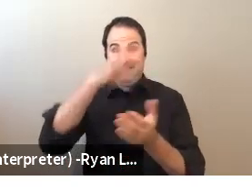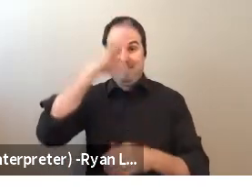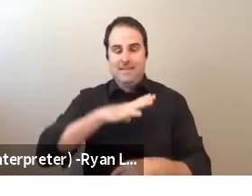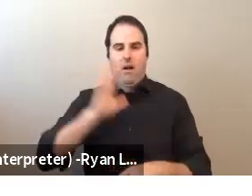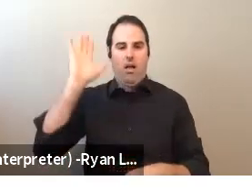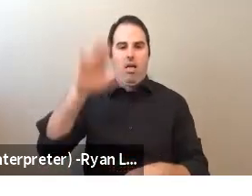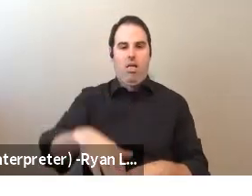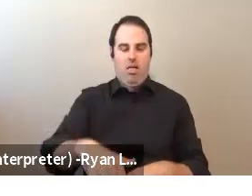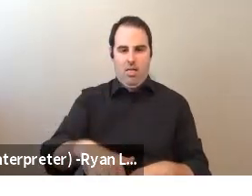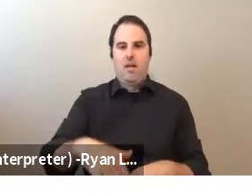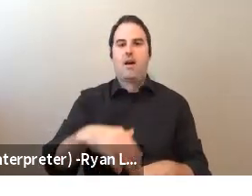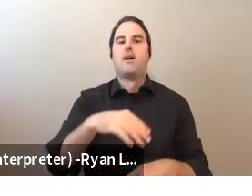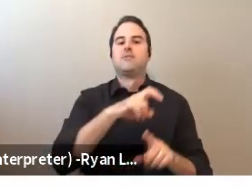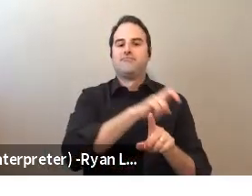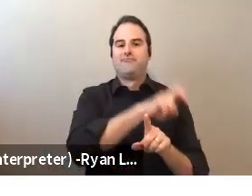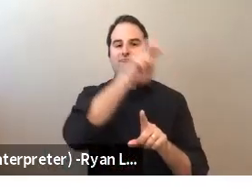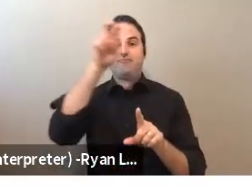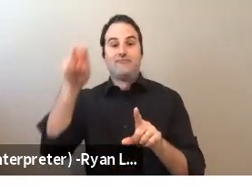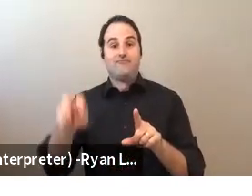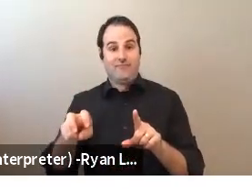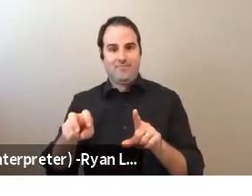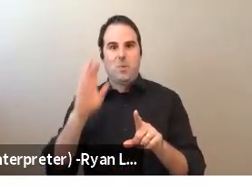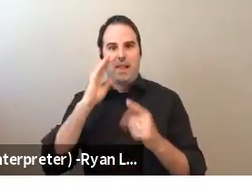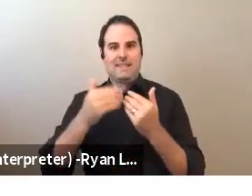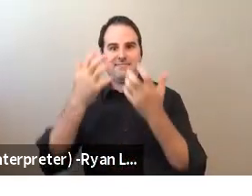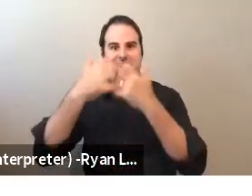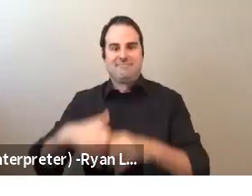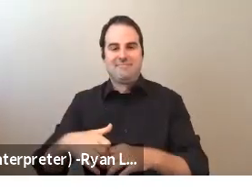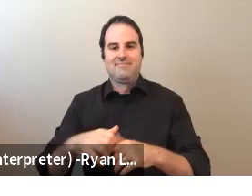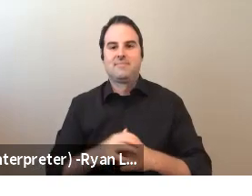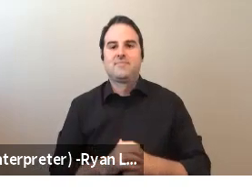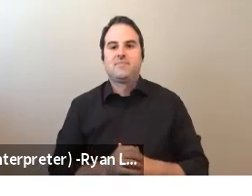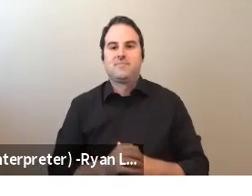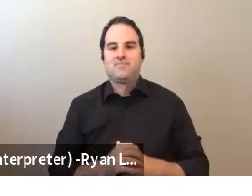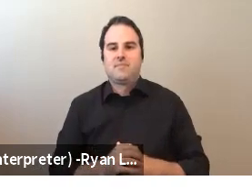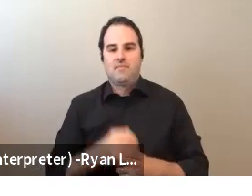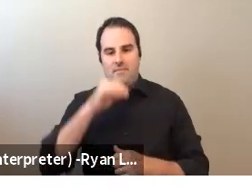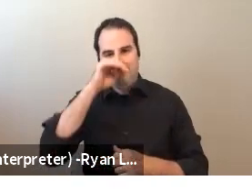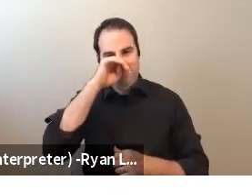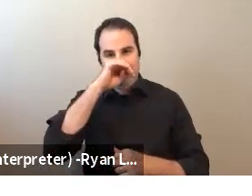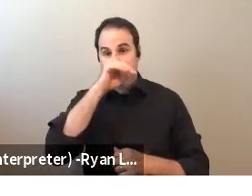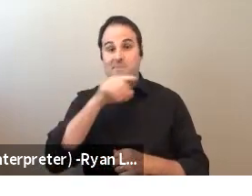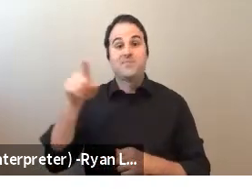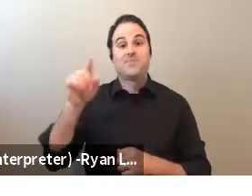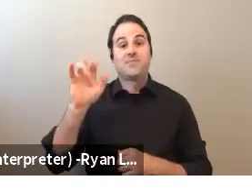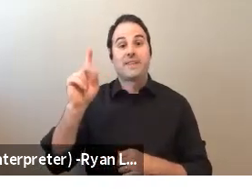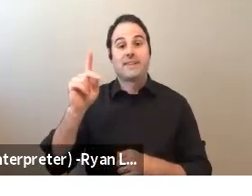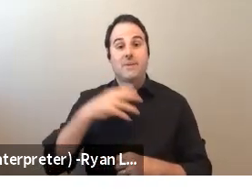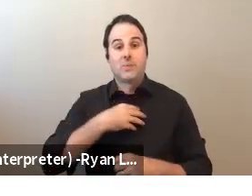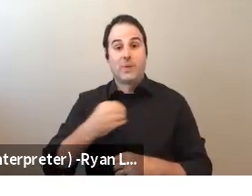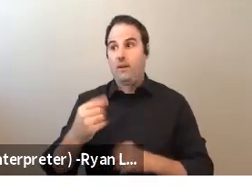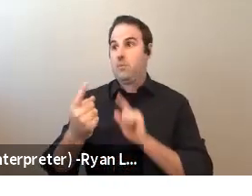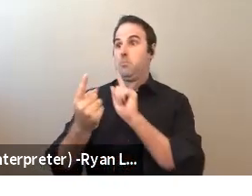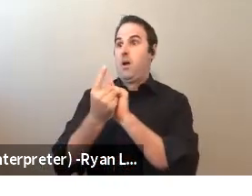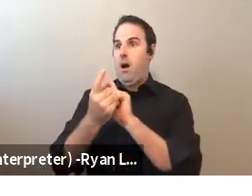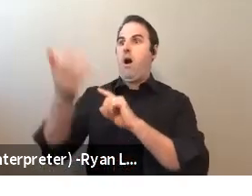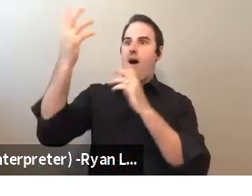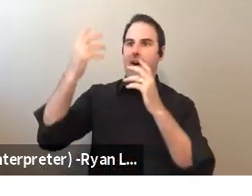But couldn't it be easier. Still not many of us are liable, just to bump into jack white and get the green light and he's not gonna let just anyone